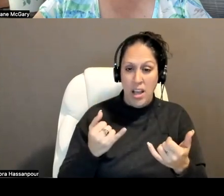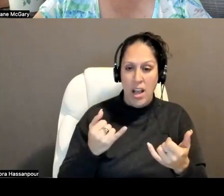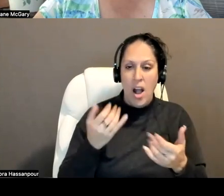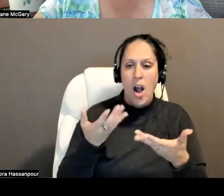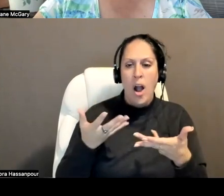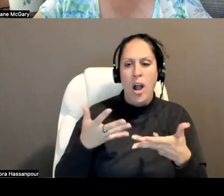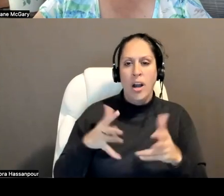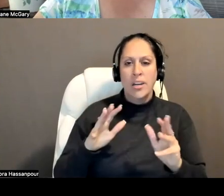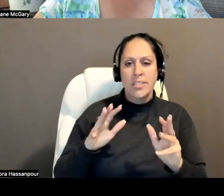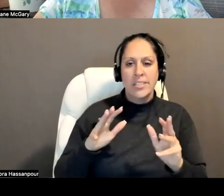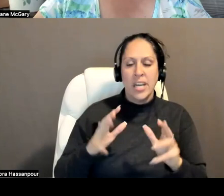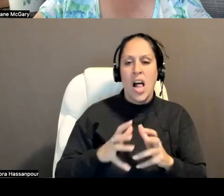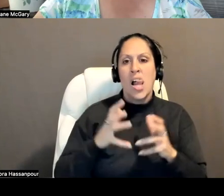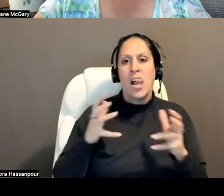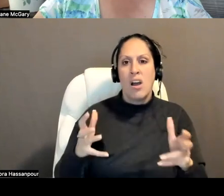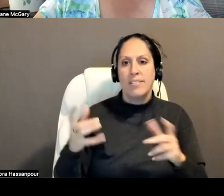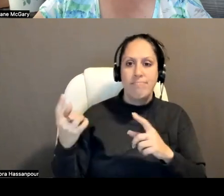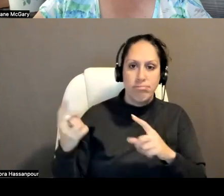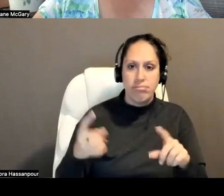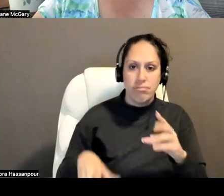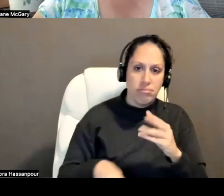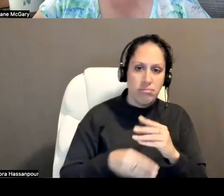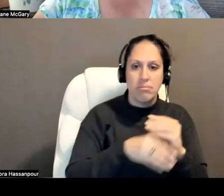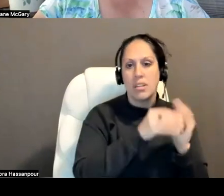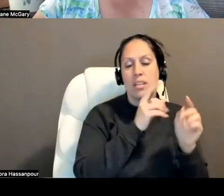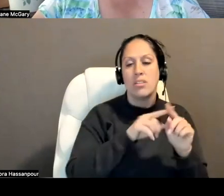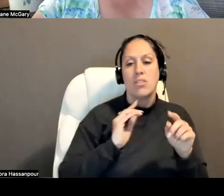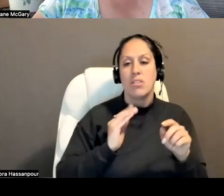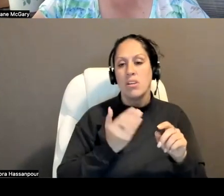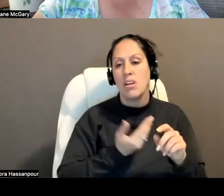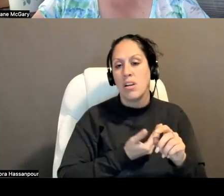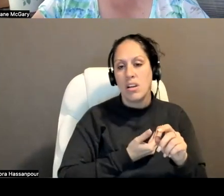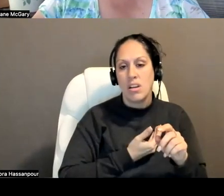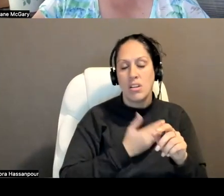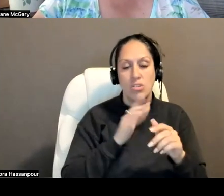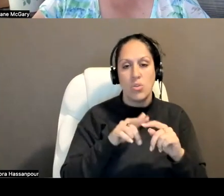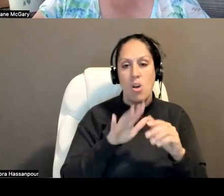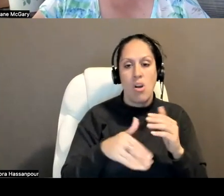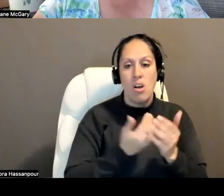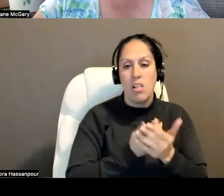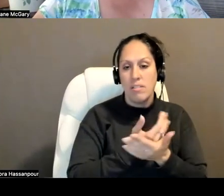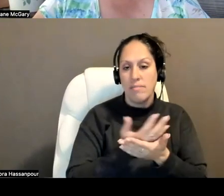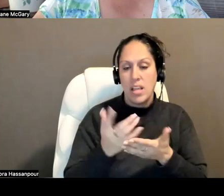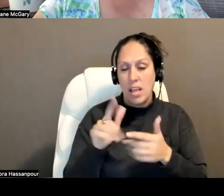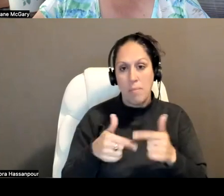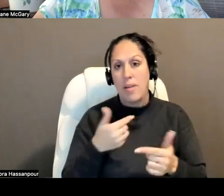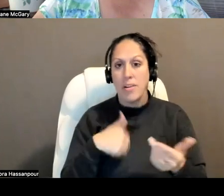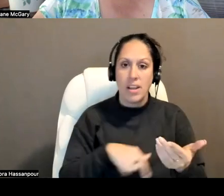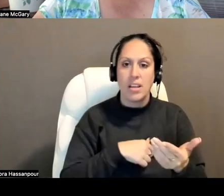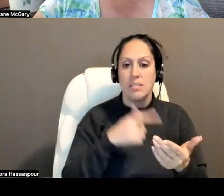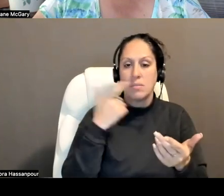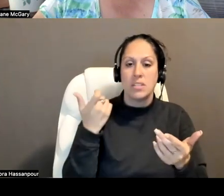a lot has has been added to, to uh to all of that. Uh, you know about us, because even in